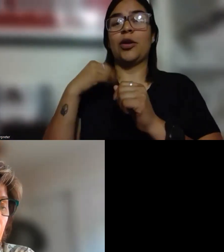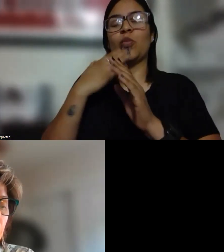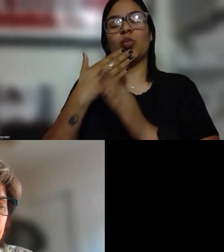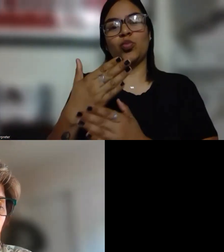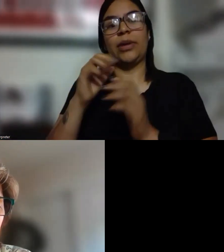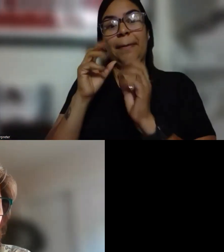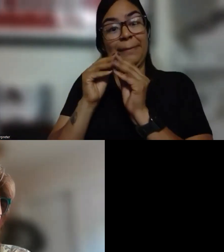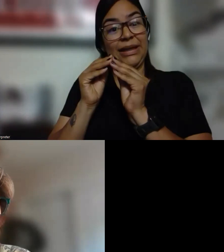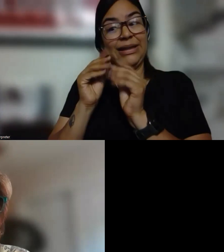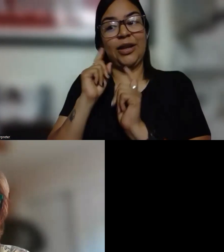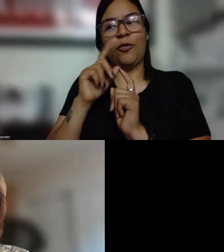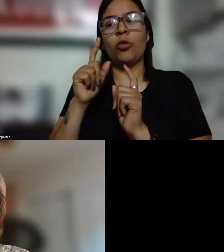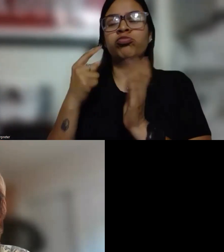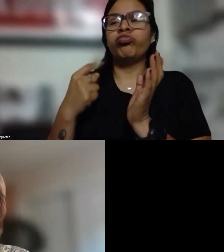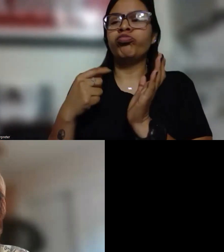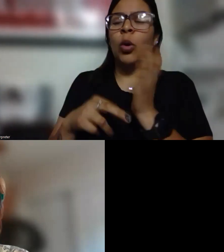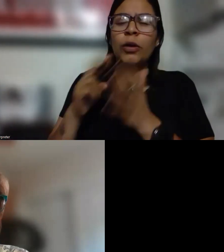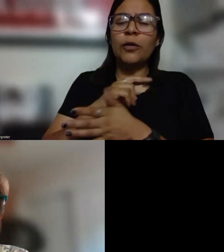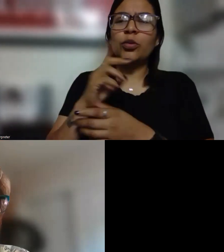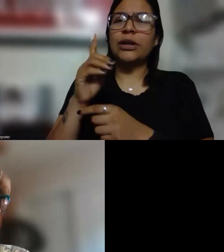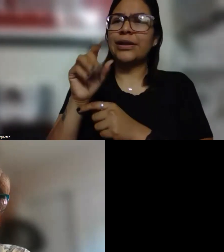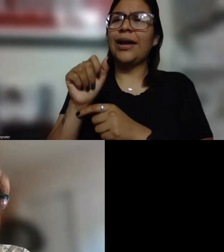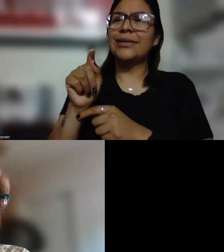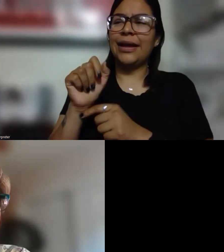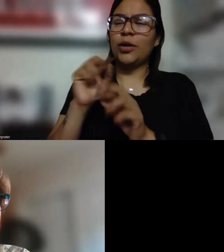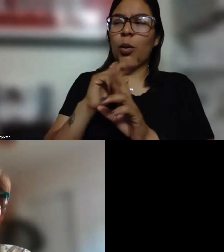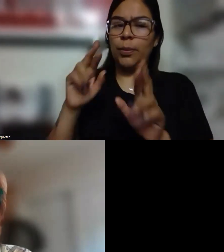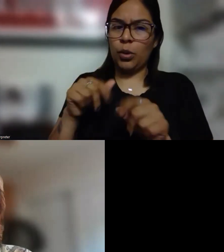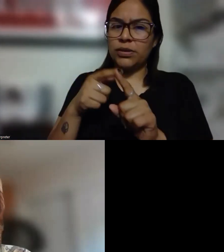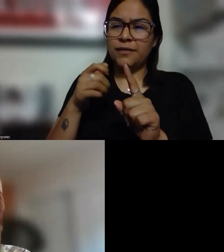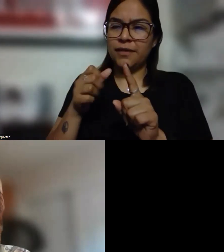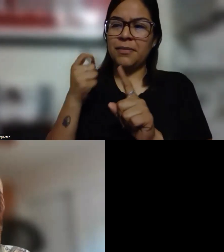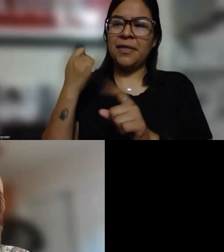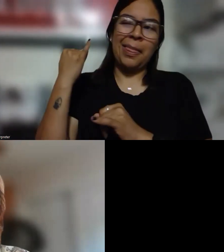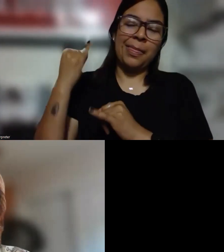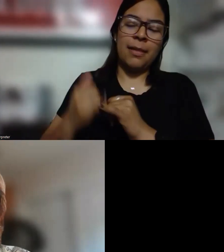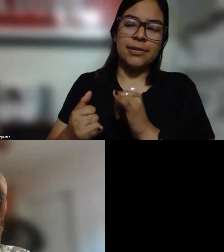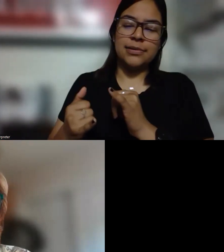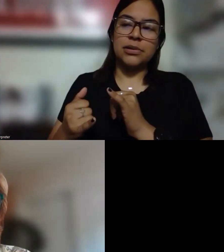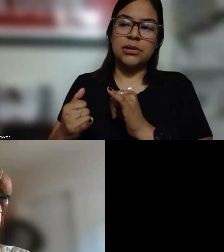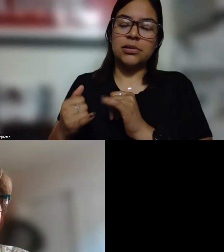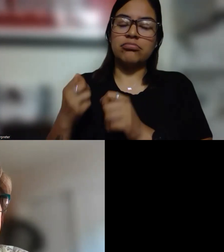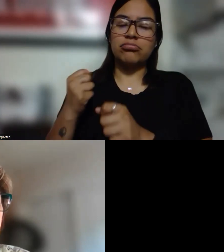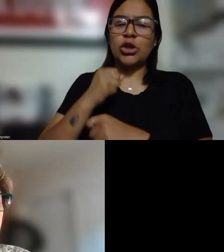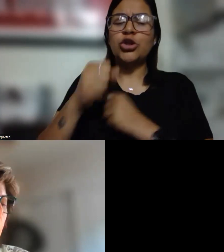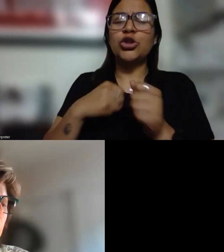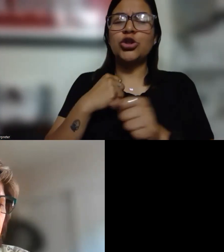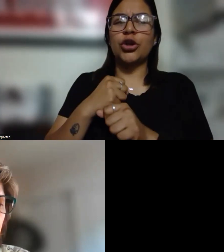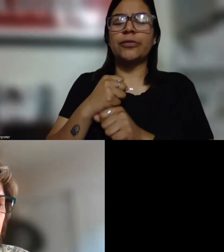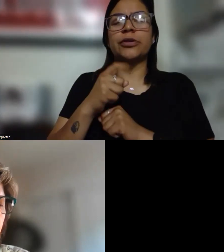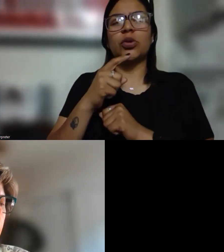been going over the data reports from the last uh fiscal year so it was the last quarterly report